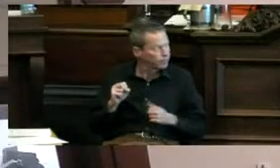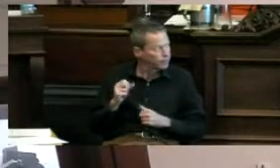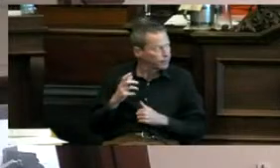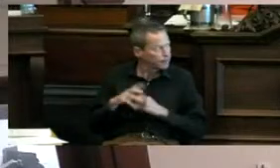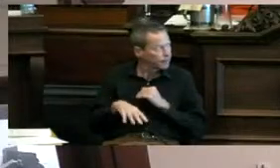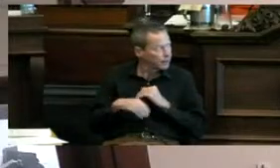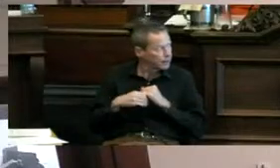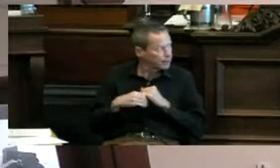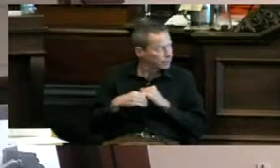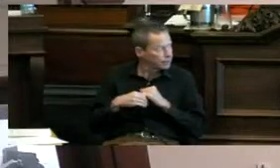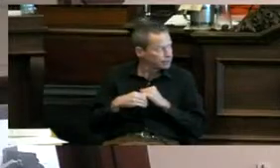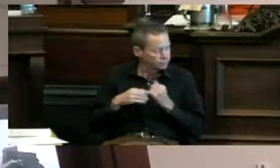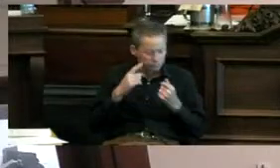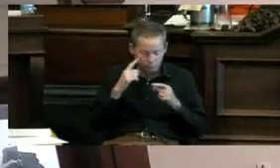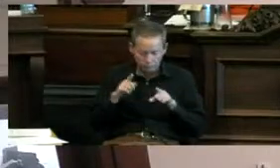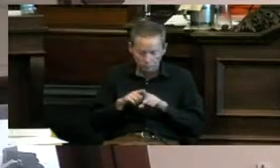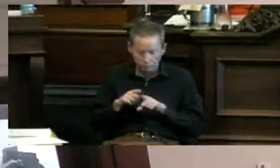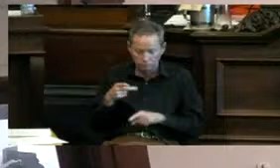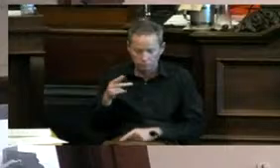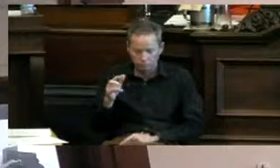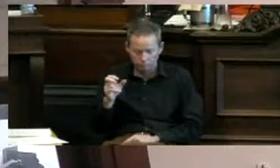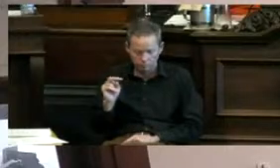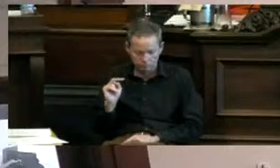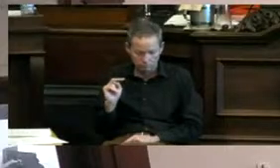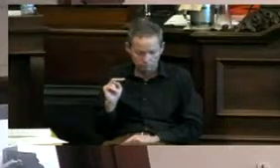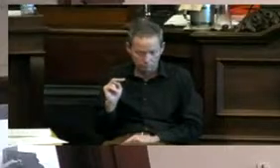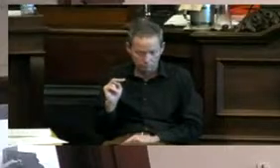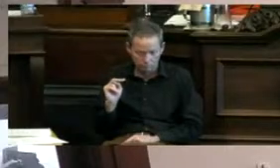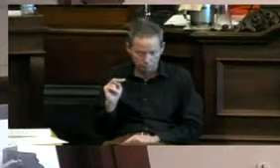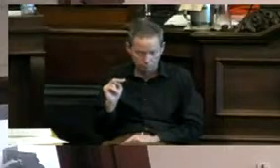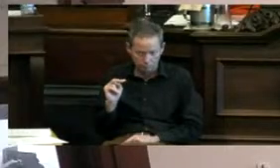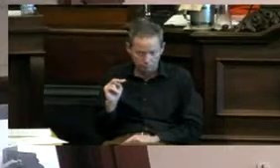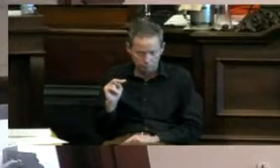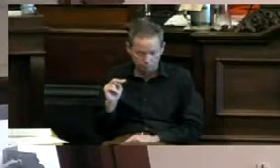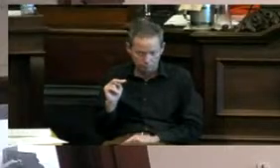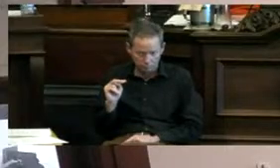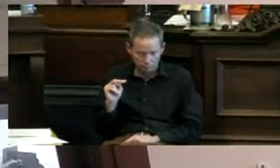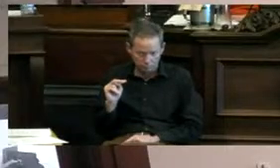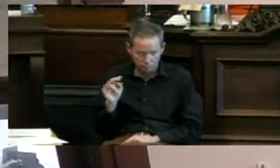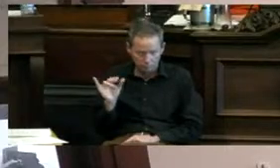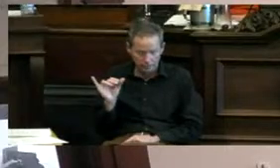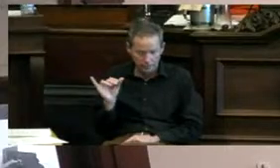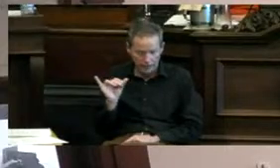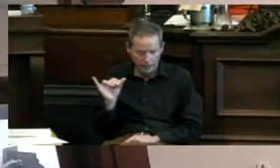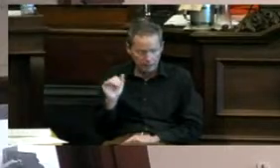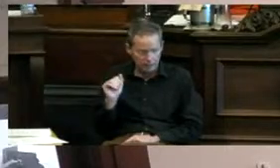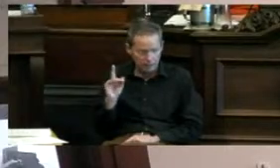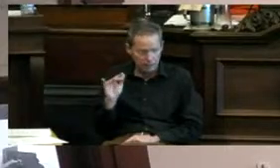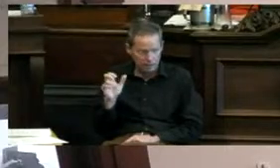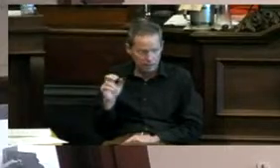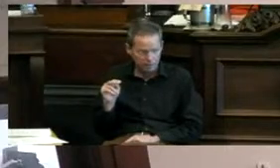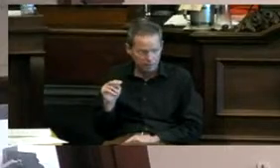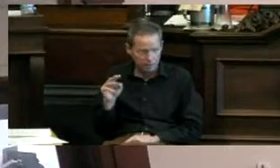have that conversation for now. Yeah. Vice President Harris, I'd just like to add, and I that I